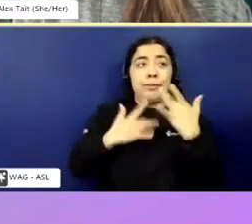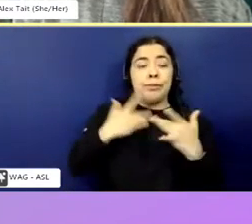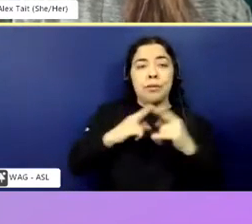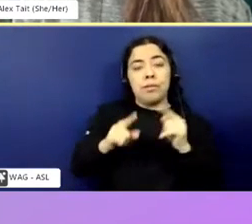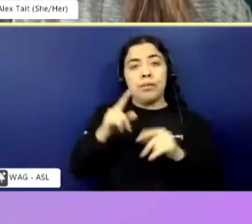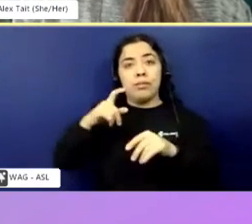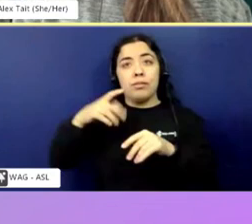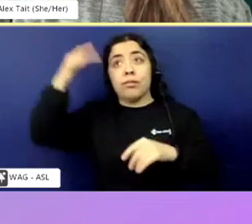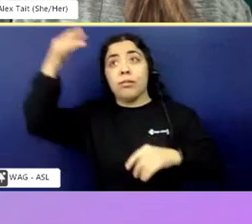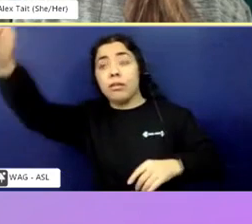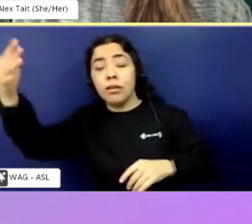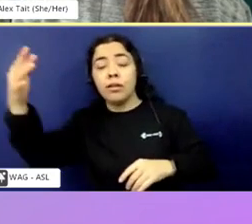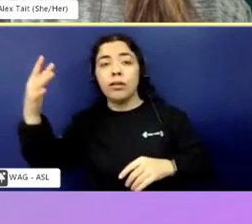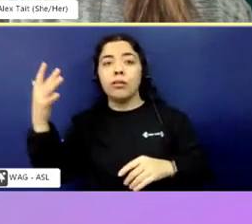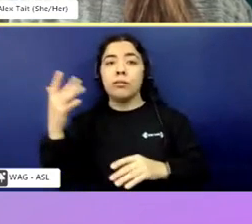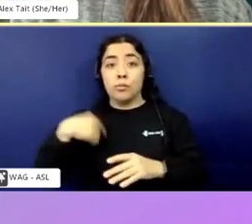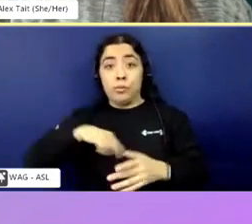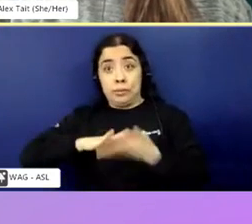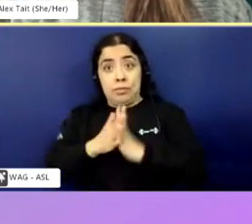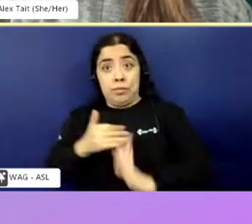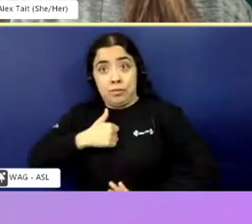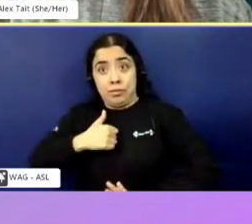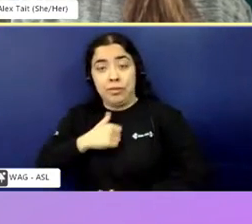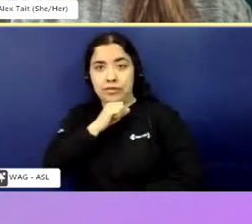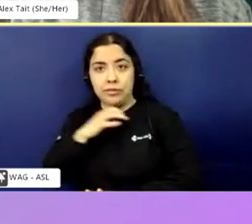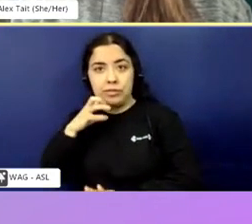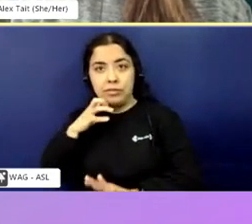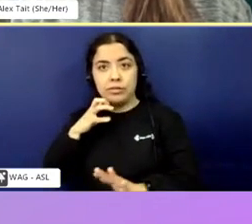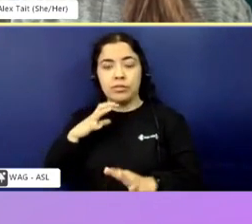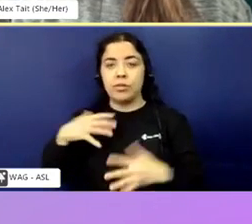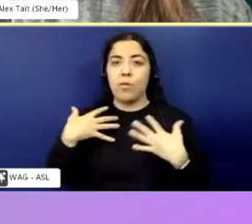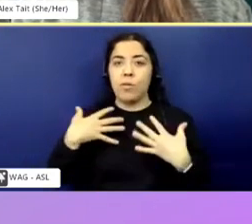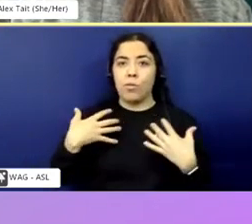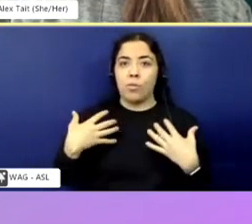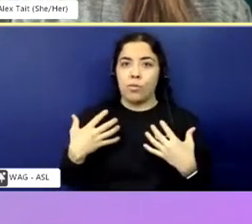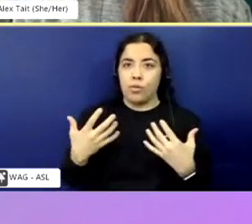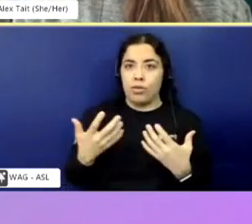currently hold. While millennials might be broke now, by the time we are seniors, there will be a huge